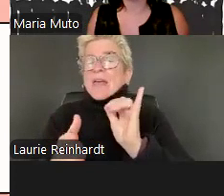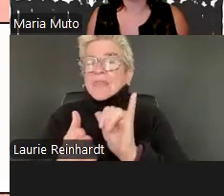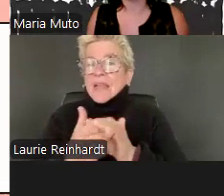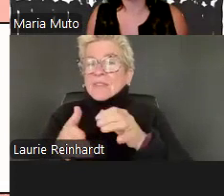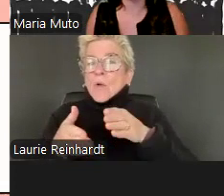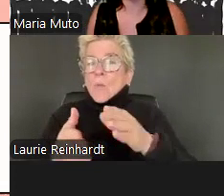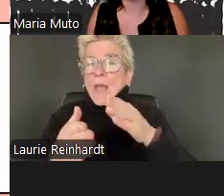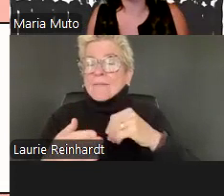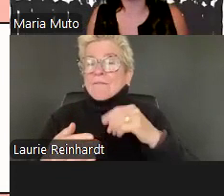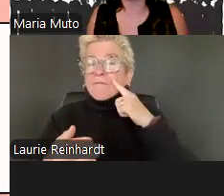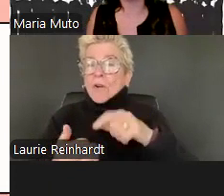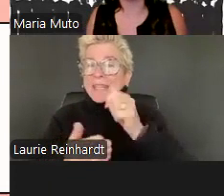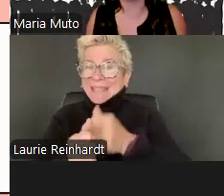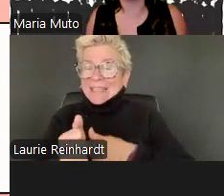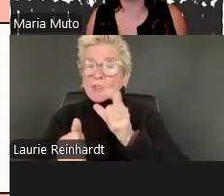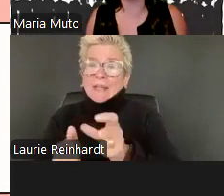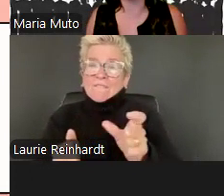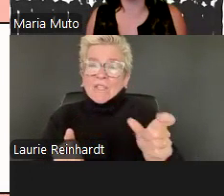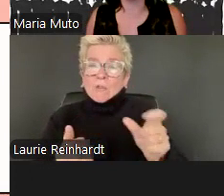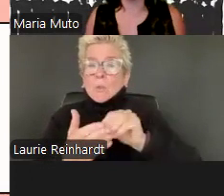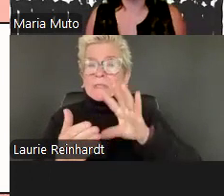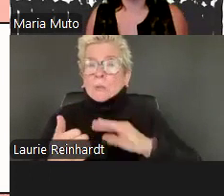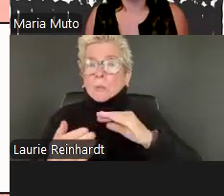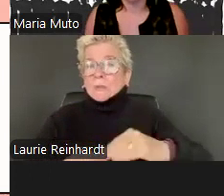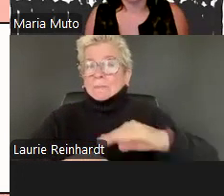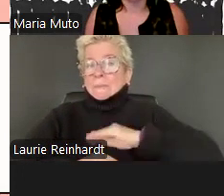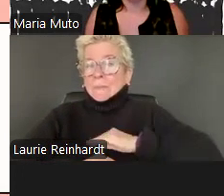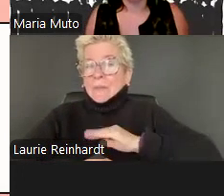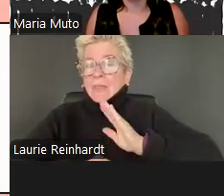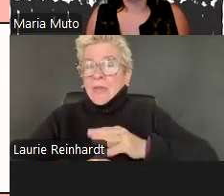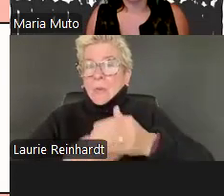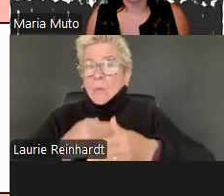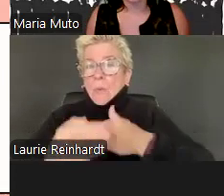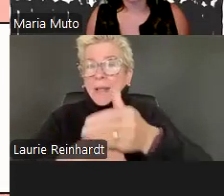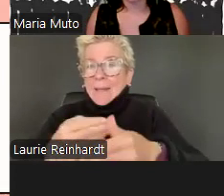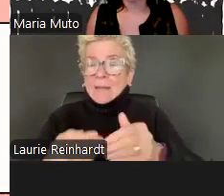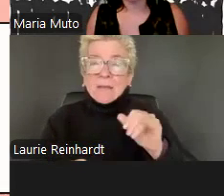to their educational and personal Journey. If you want to learn more about these you